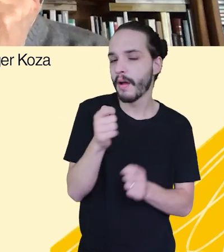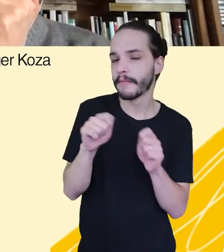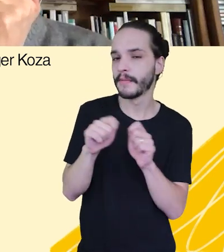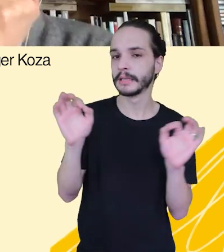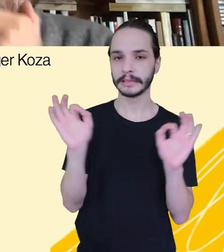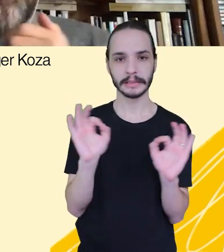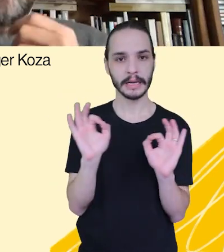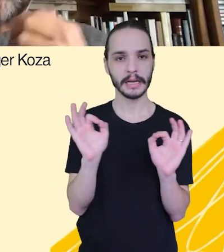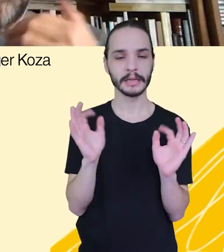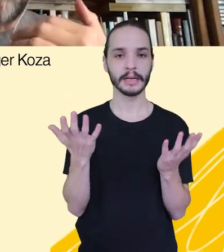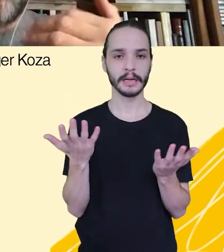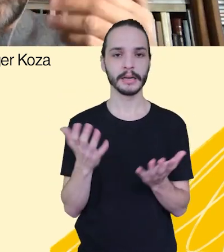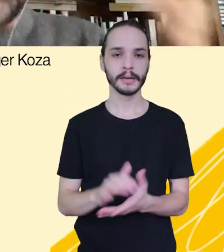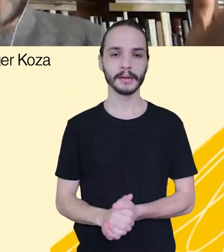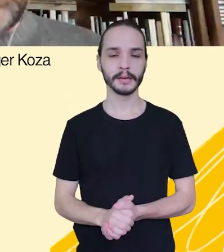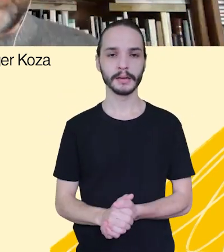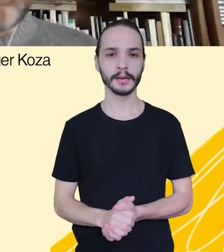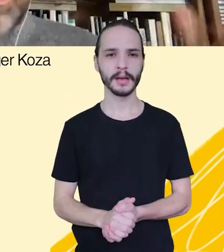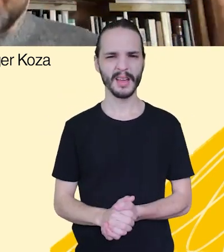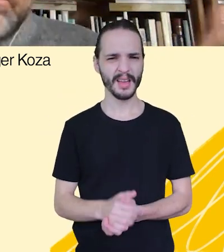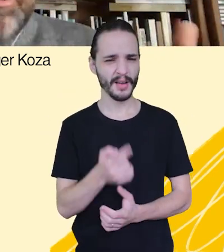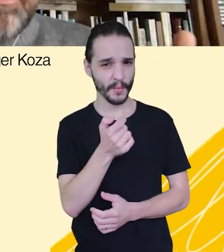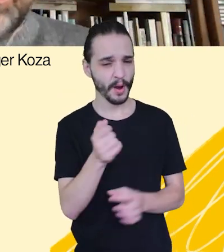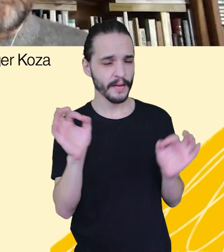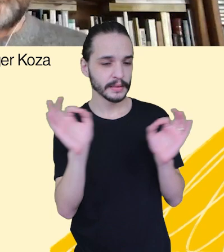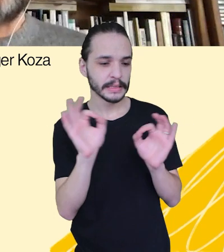It's almost not doing anything. Just putting it together?